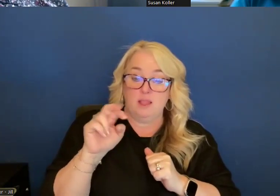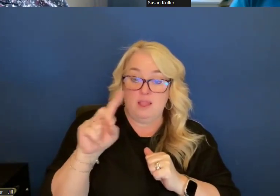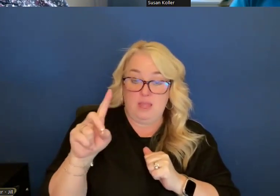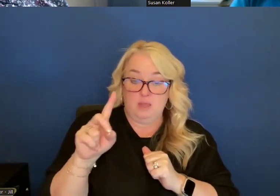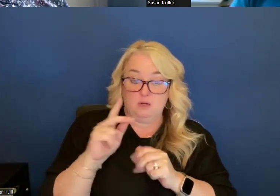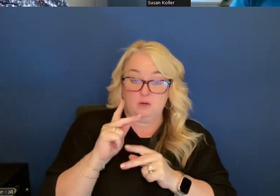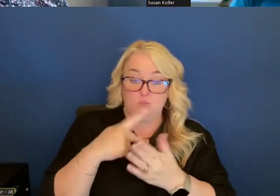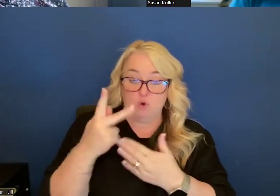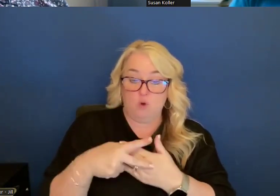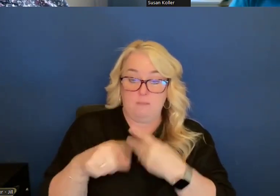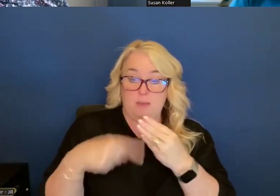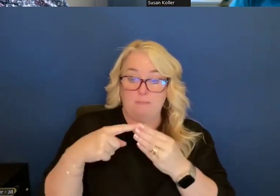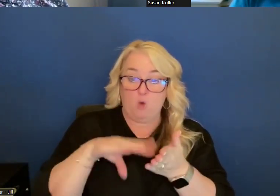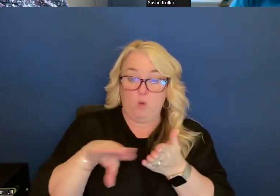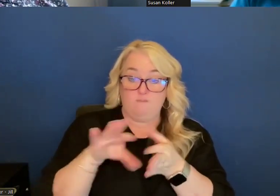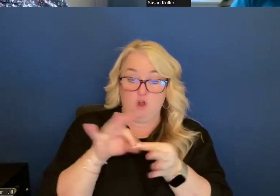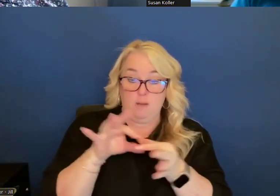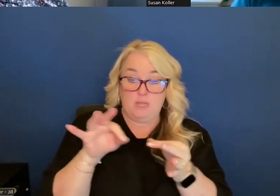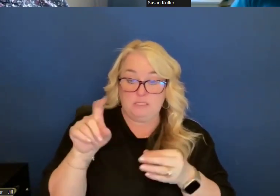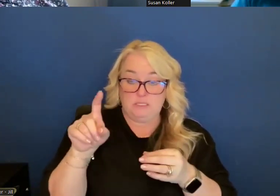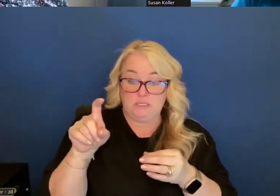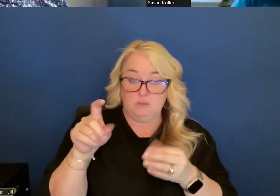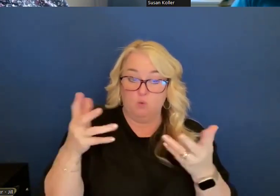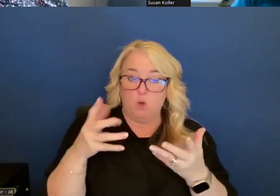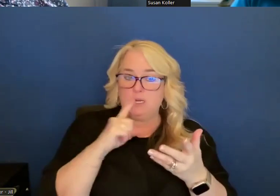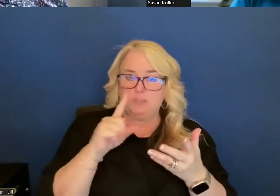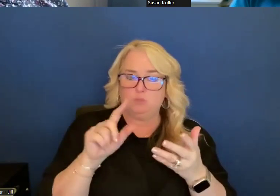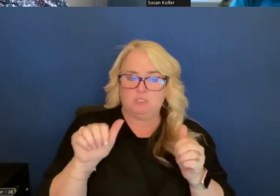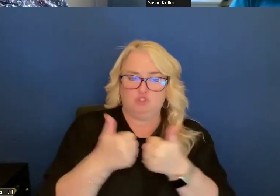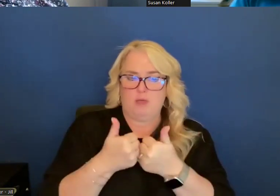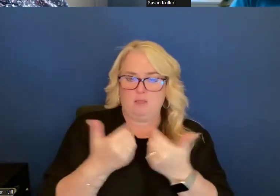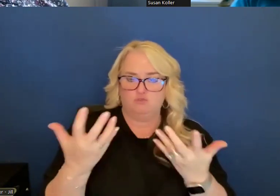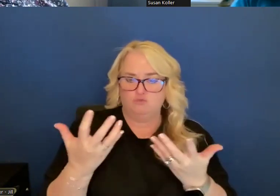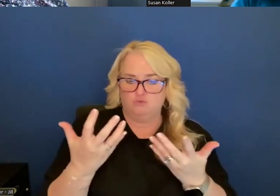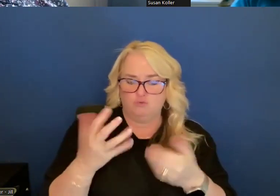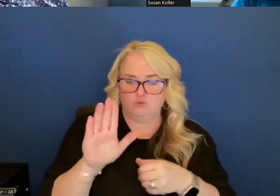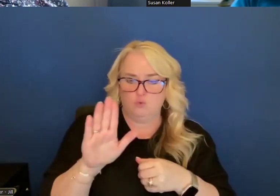waiver commenting, and what was challenging about that waiver commenting process.